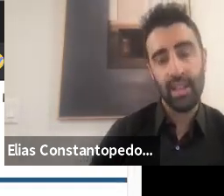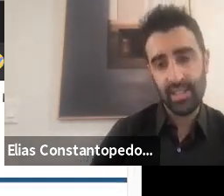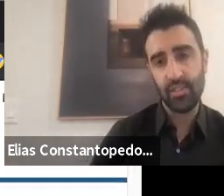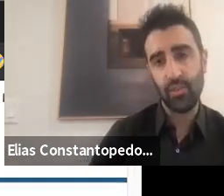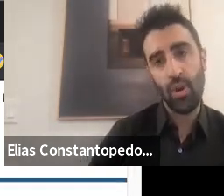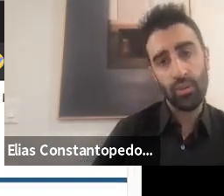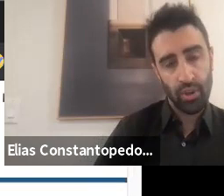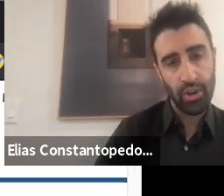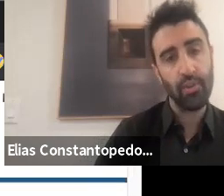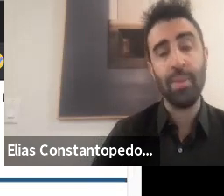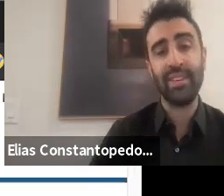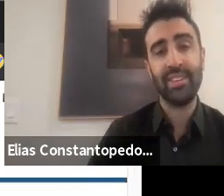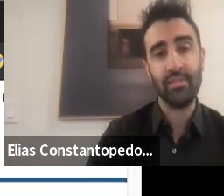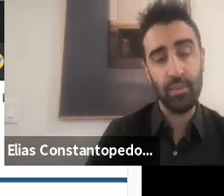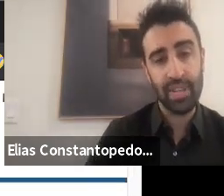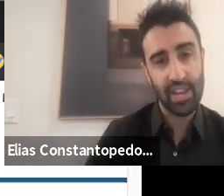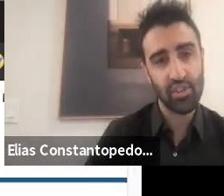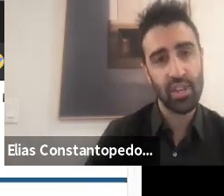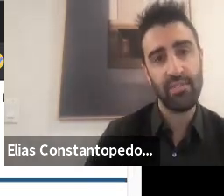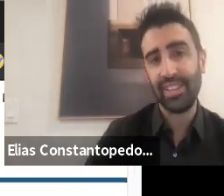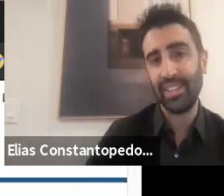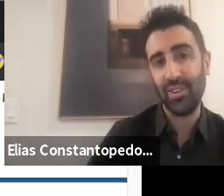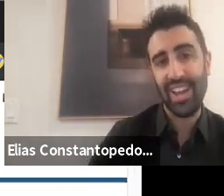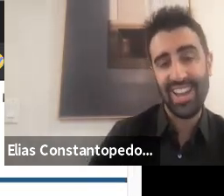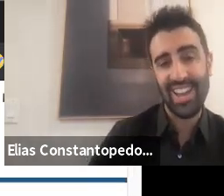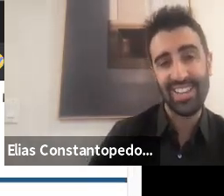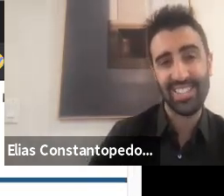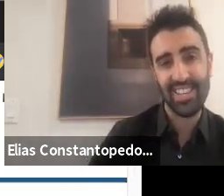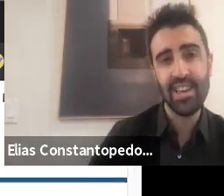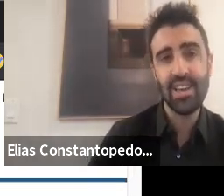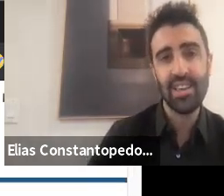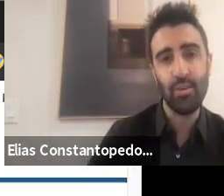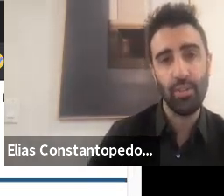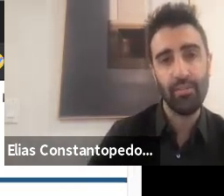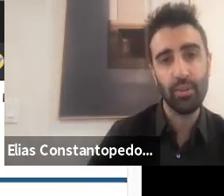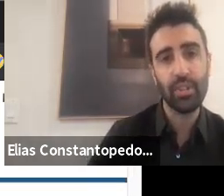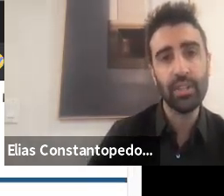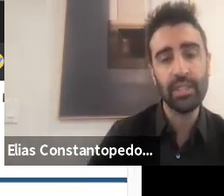Elias Constantopedos : That stands for alternative alternative communication if I click on a SEC here on the filter.